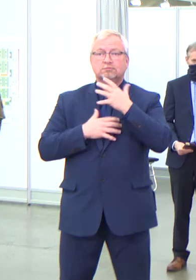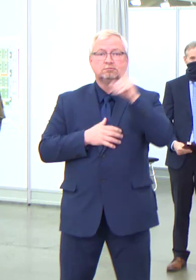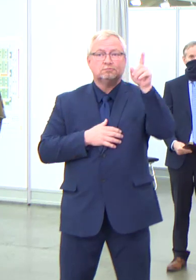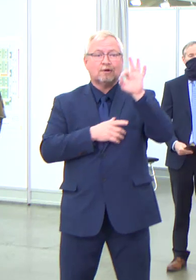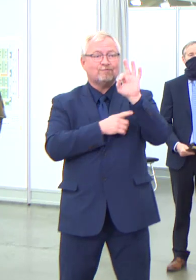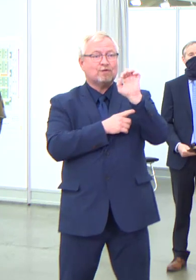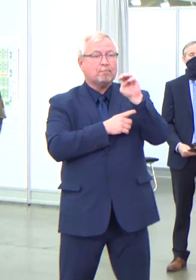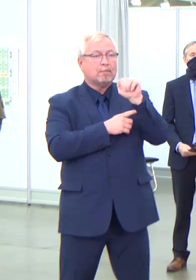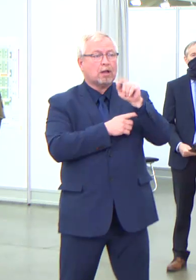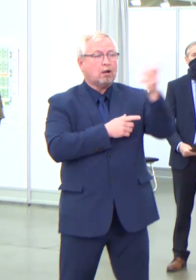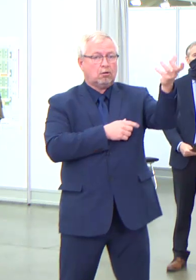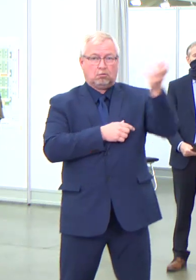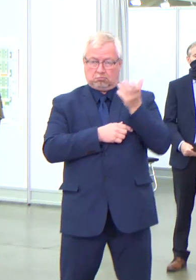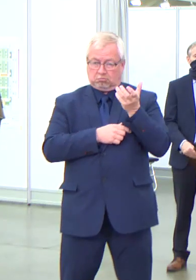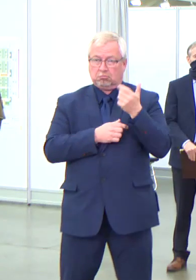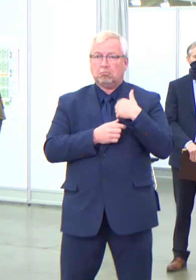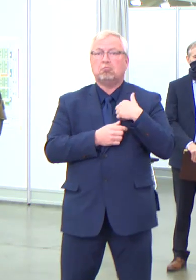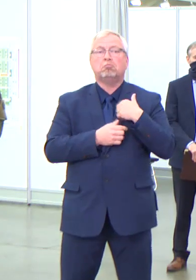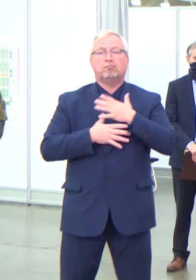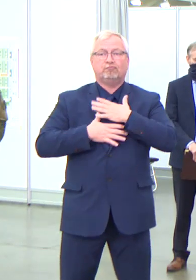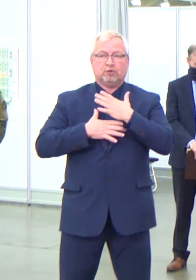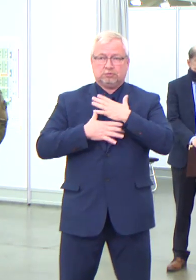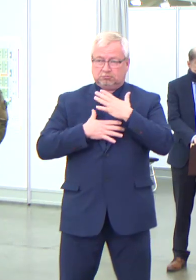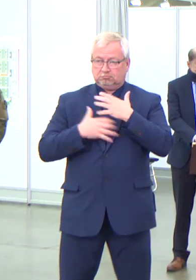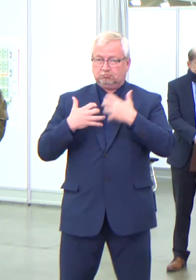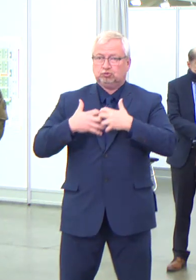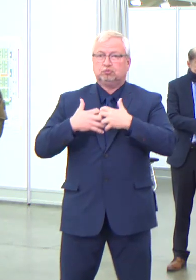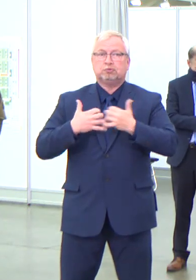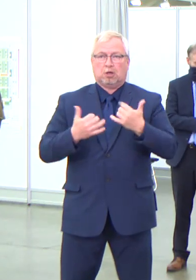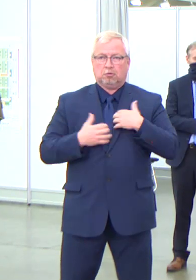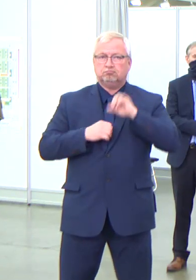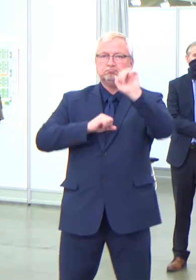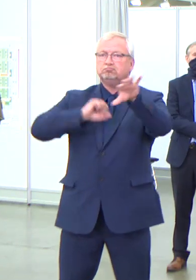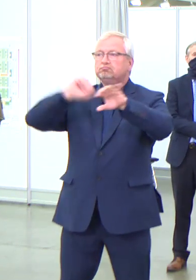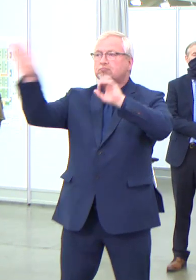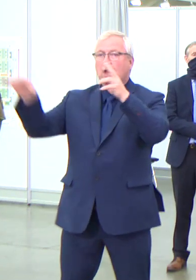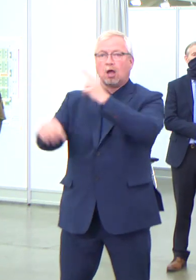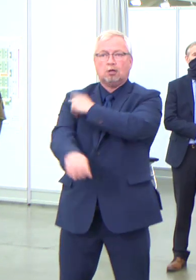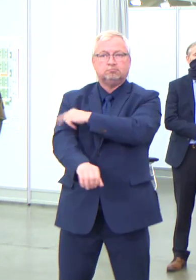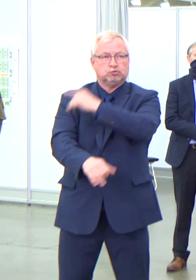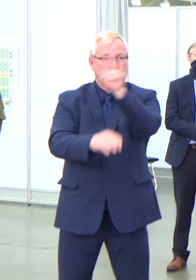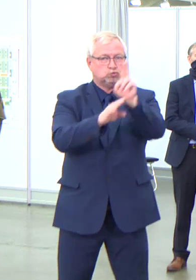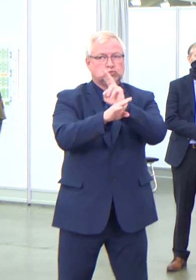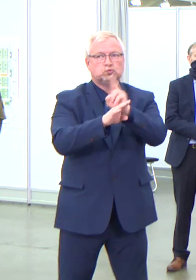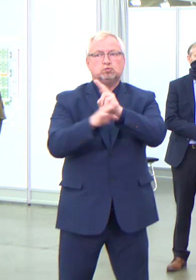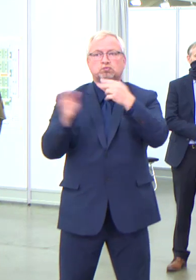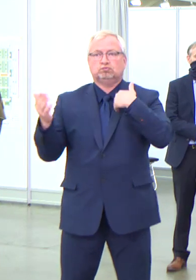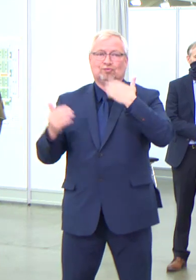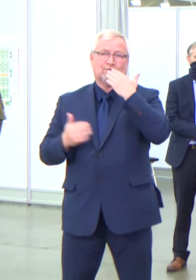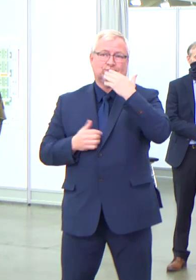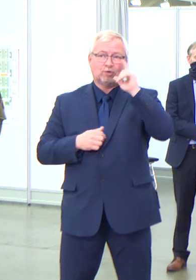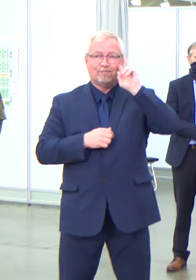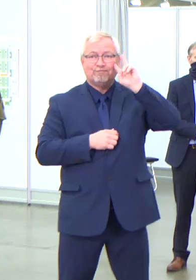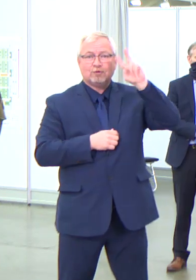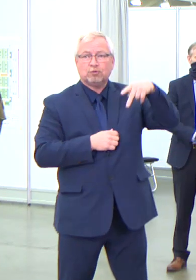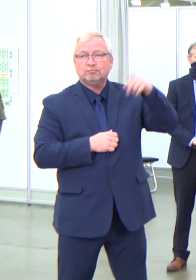at some of our hospitals around the state, and I want to thank vice president